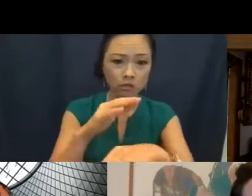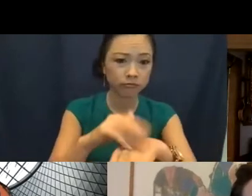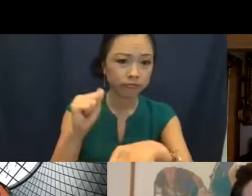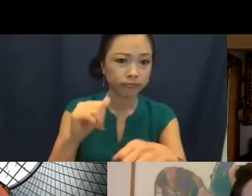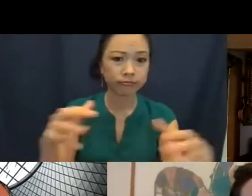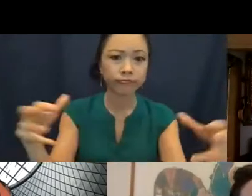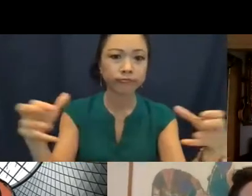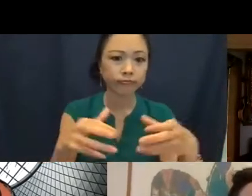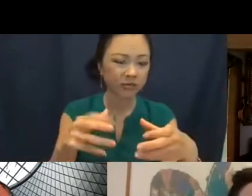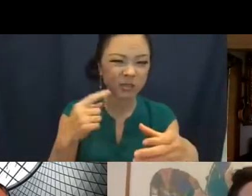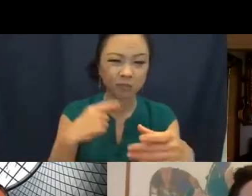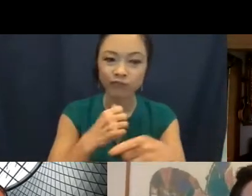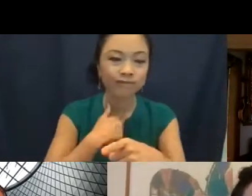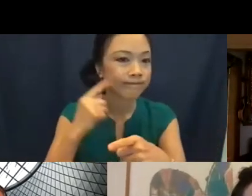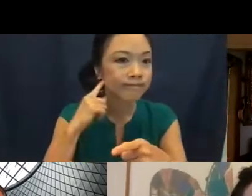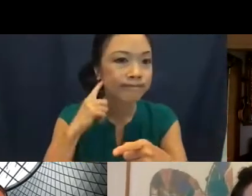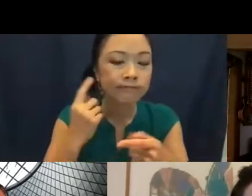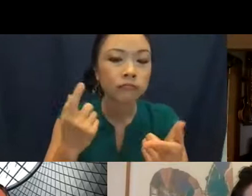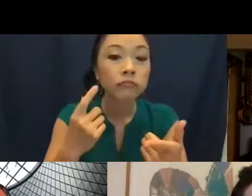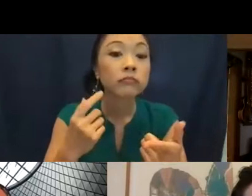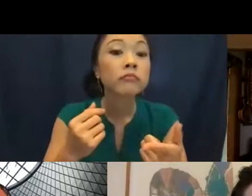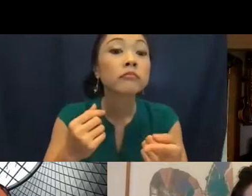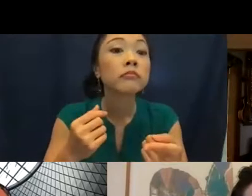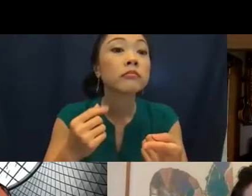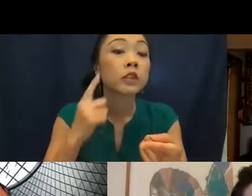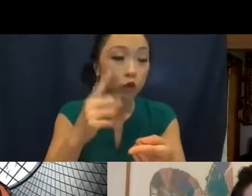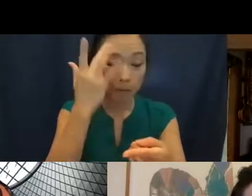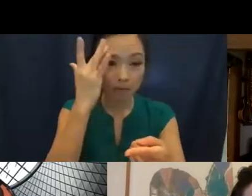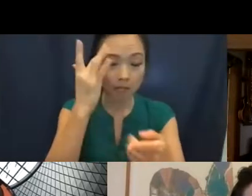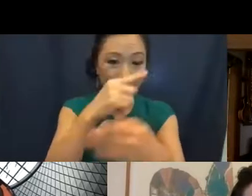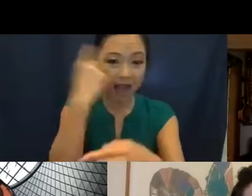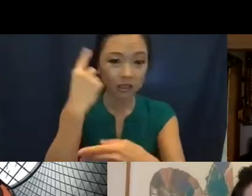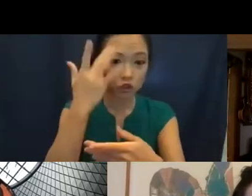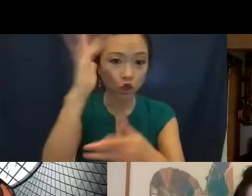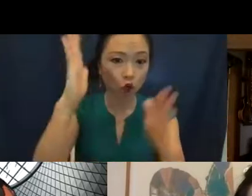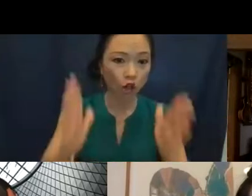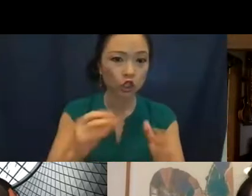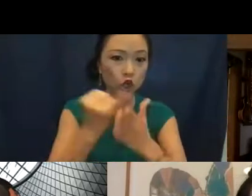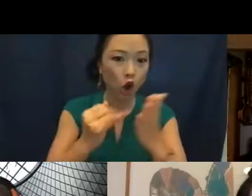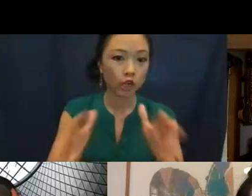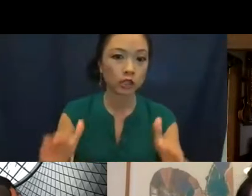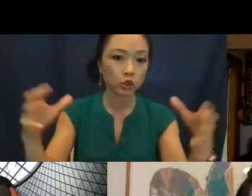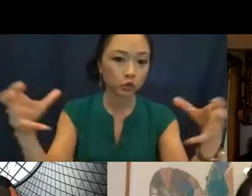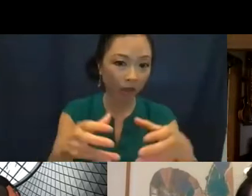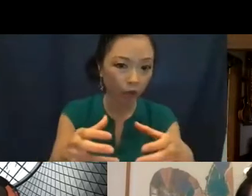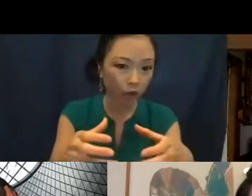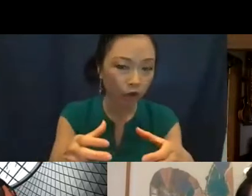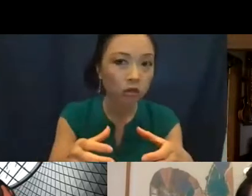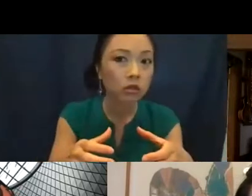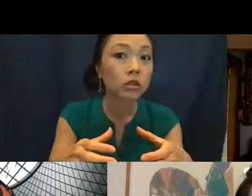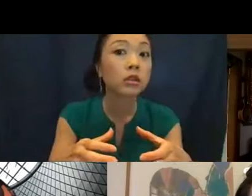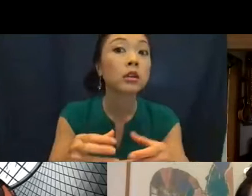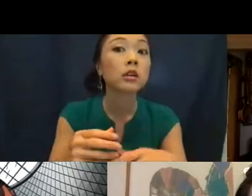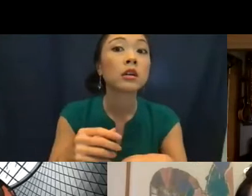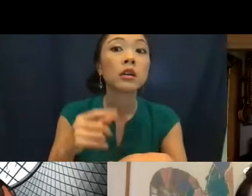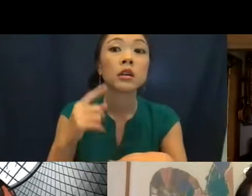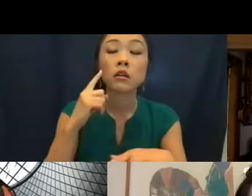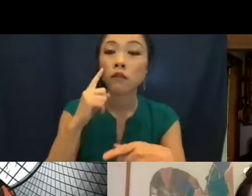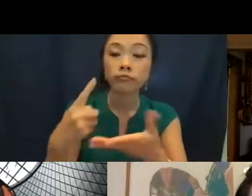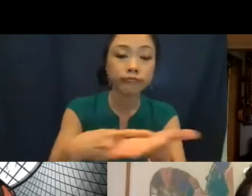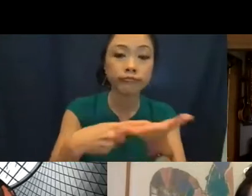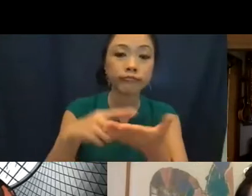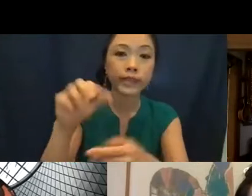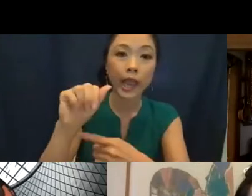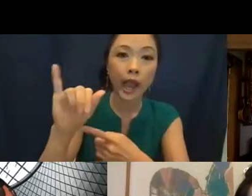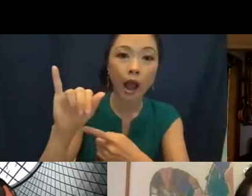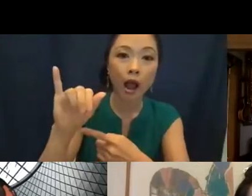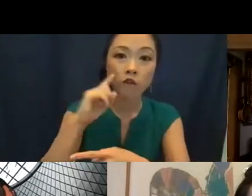into a consortium called artificial intelligence for Africa or AI for Africa. A lot of work